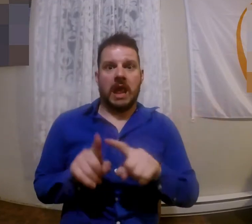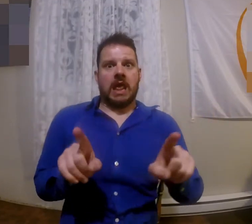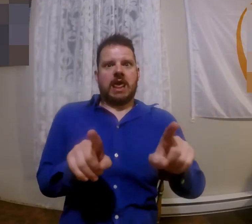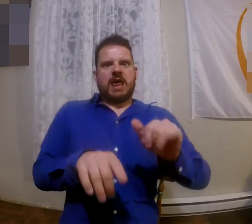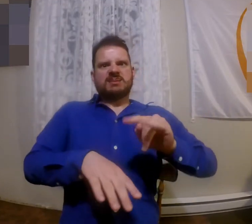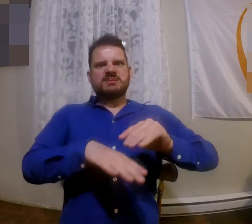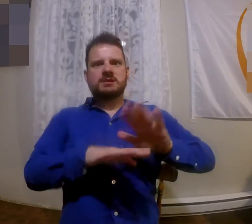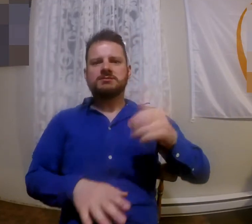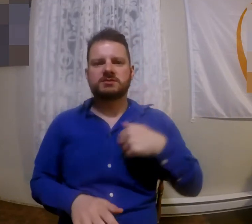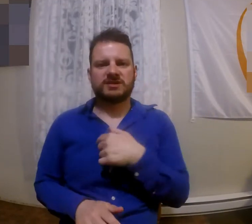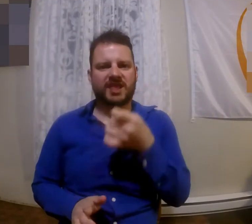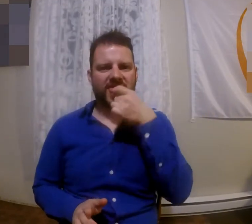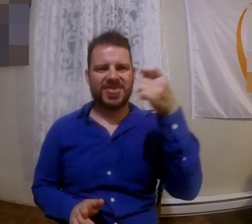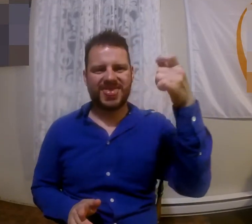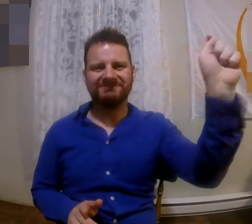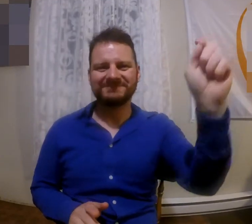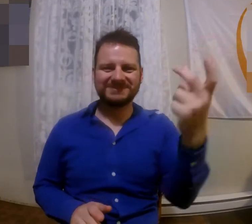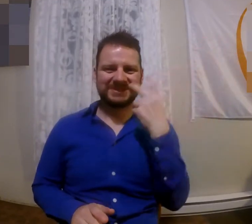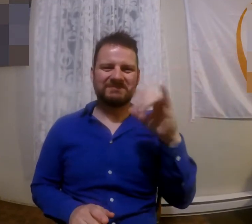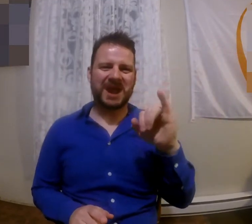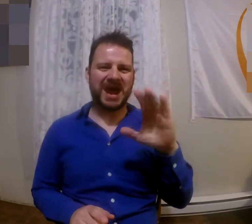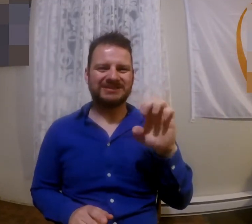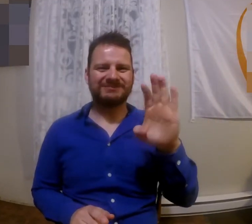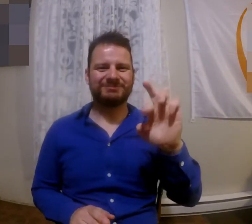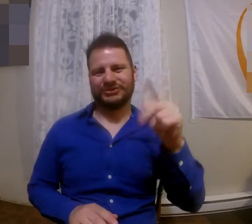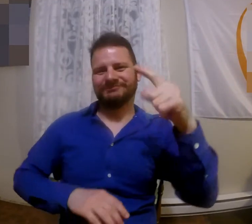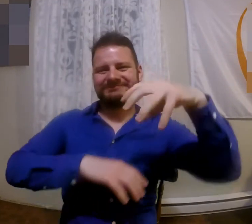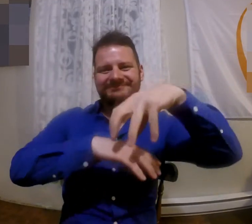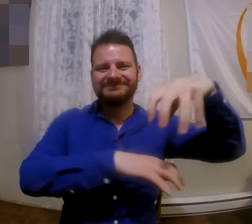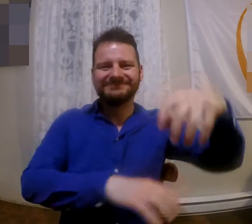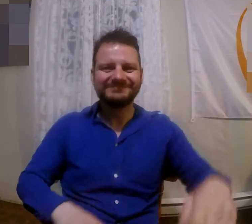At least it's checked off my list that we saw one!